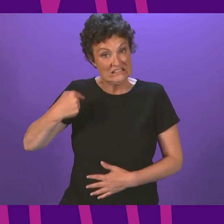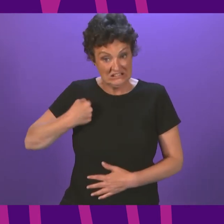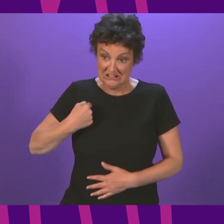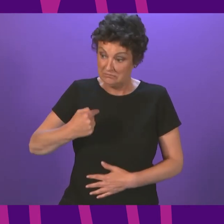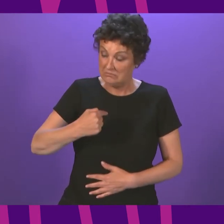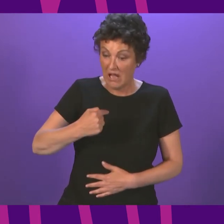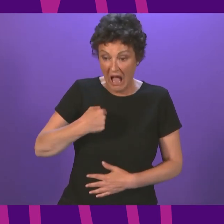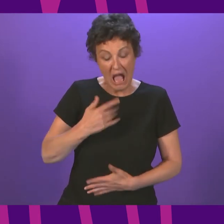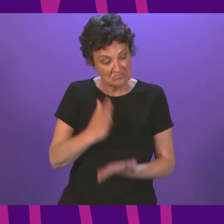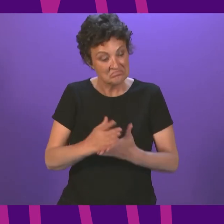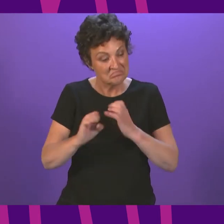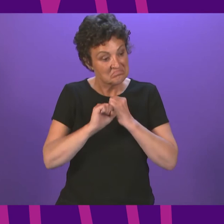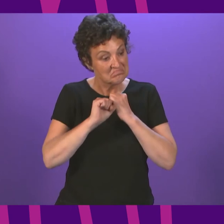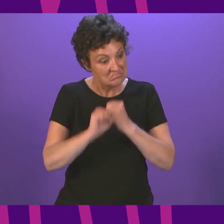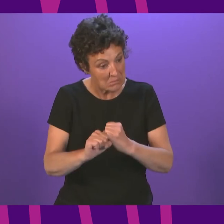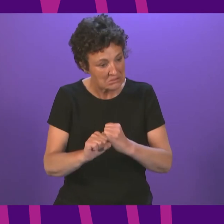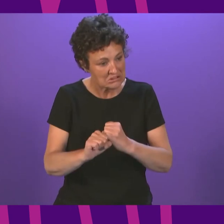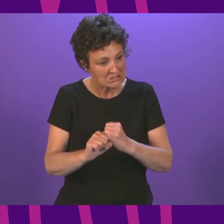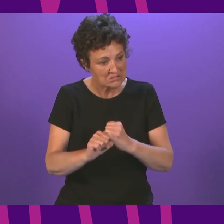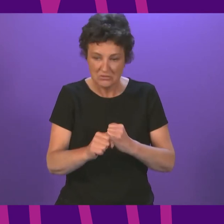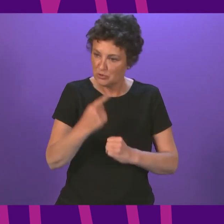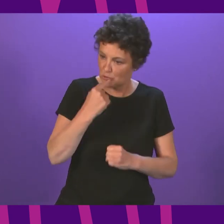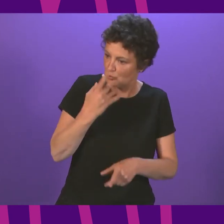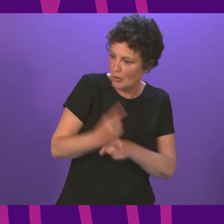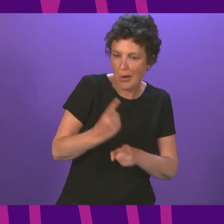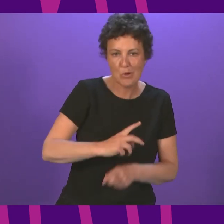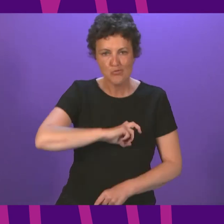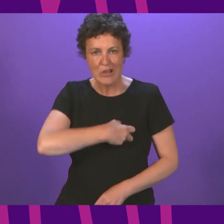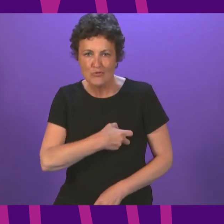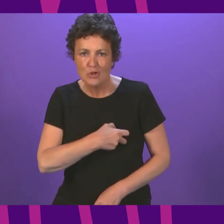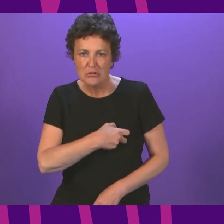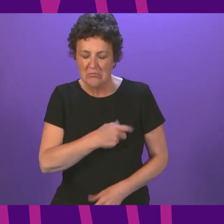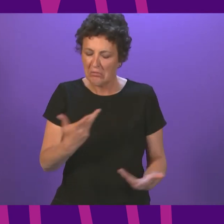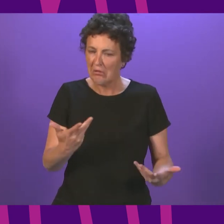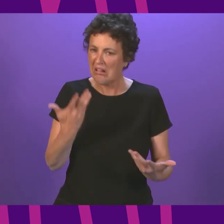commitments in good faith, so it is not good enough that trade unions and bus operator reform are not even mentioned in the bill.